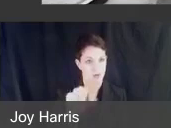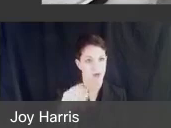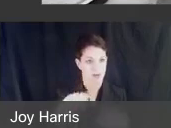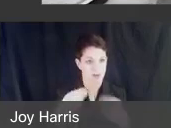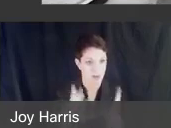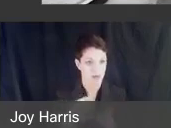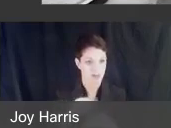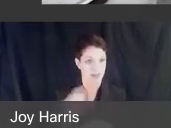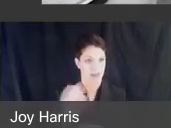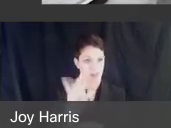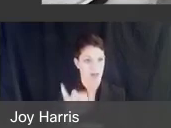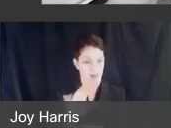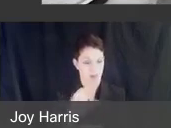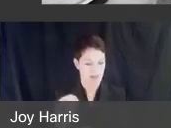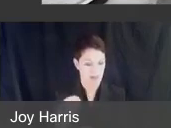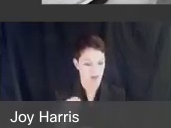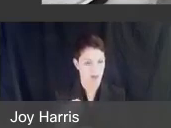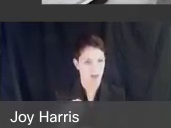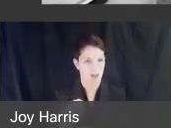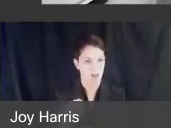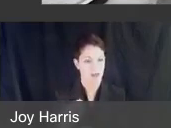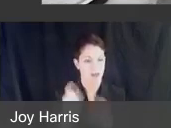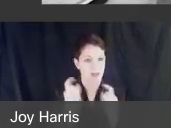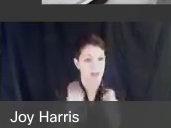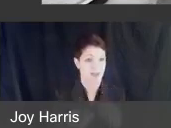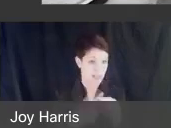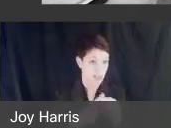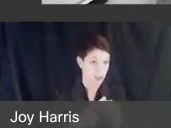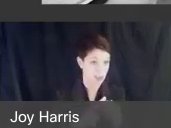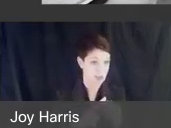from the Health Department, have received an increase and been able to ramp up at all?